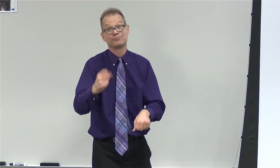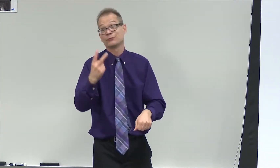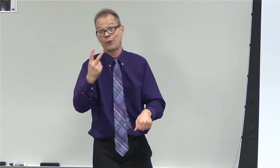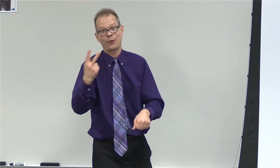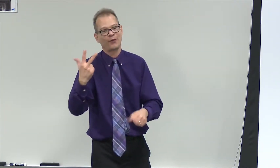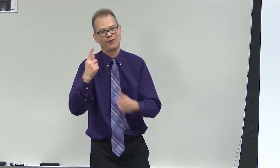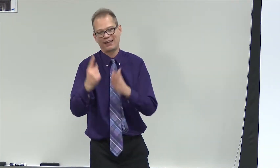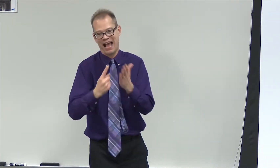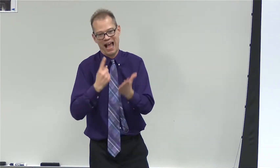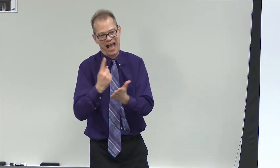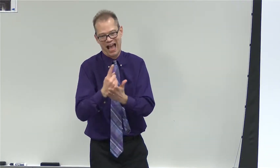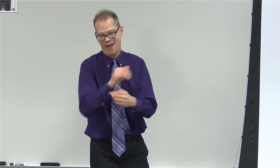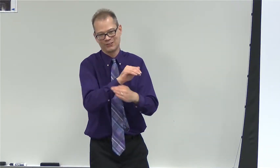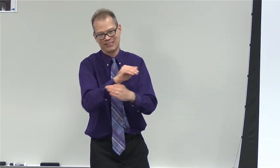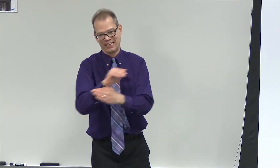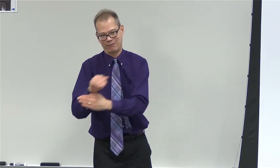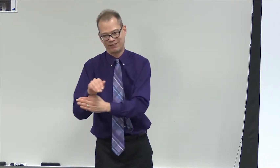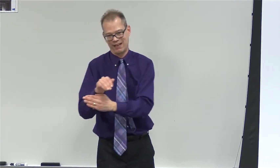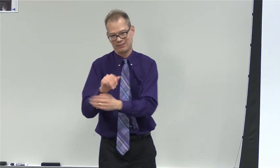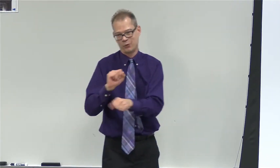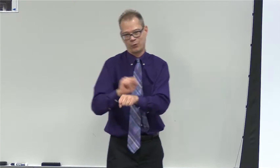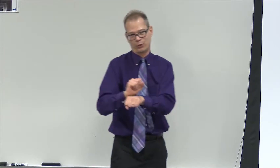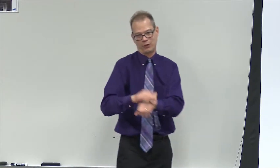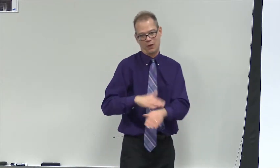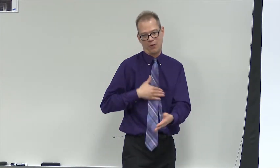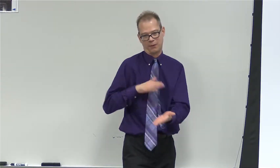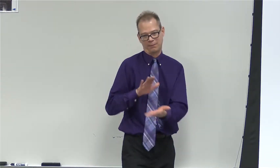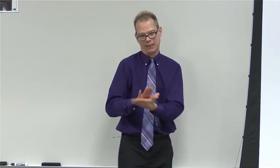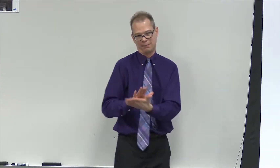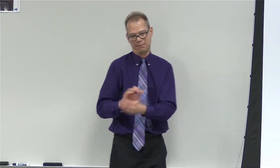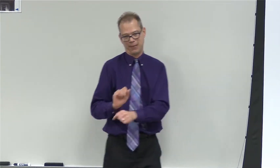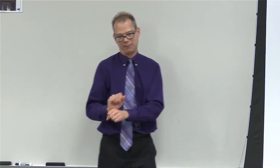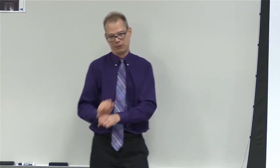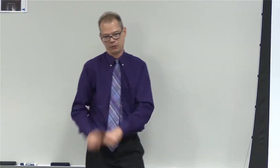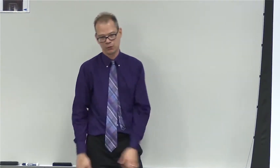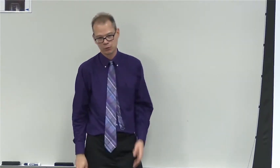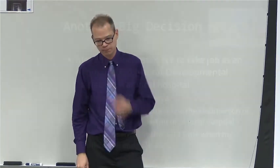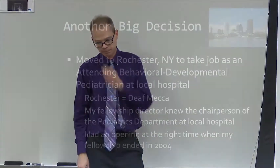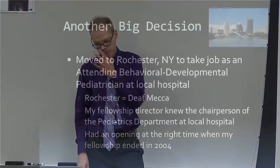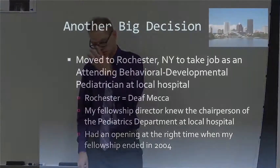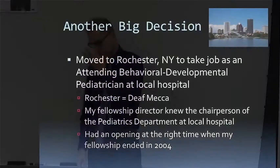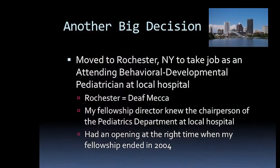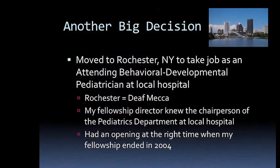So it would still take 2 or 3 hours every evening for me to work on my paperwork to make sure it was exactly how I wanted it to be.